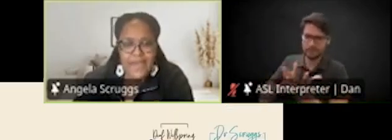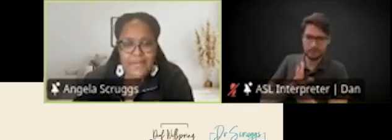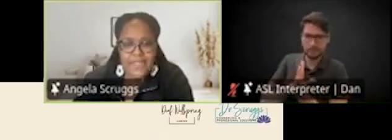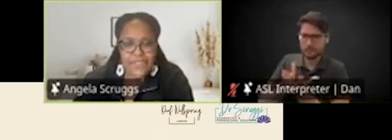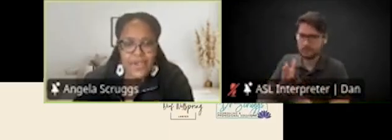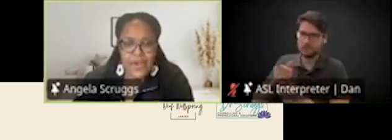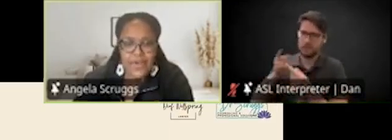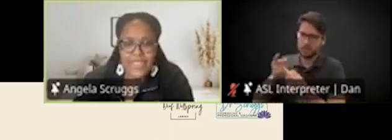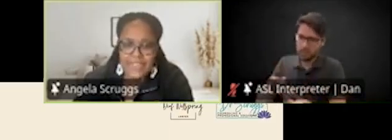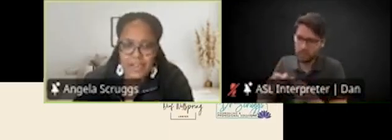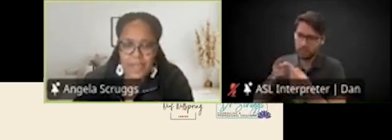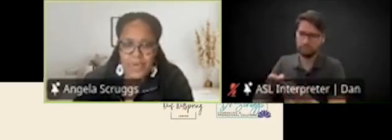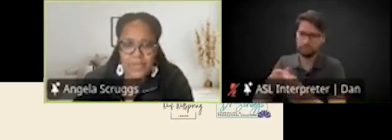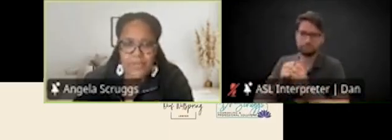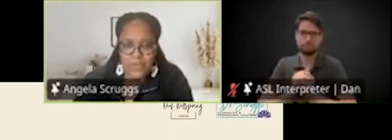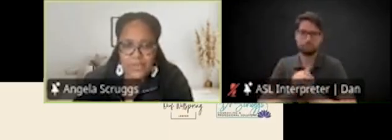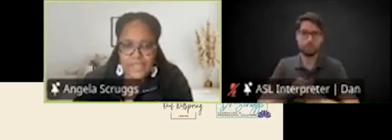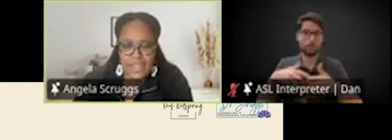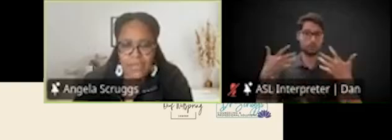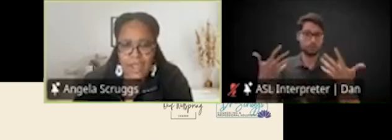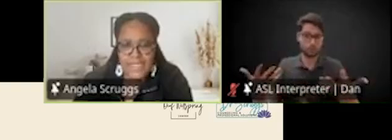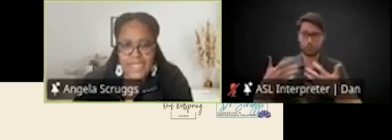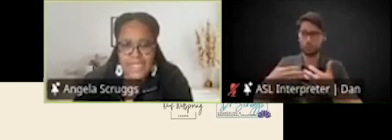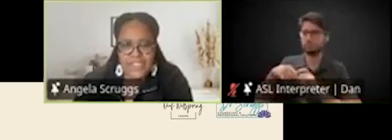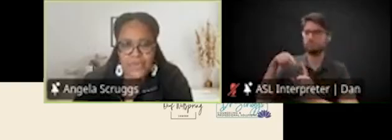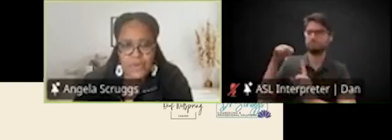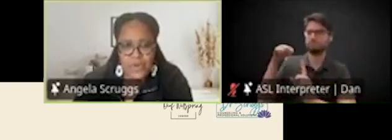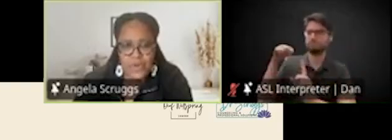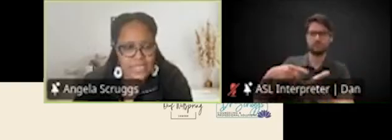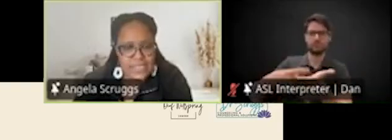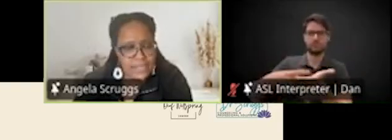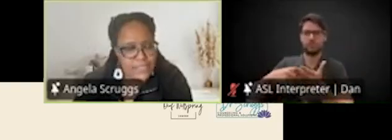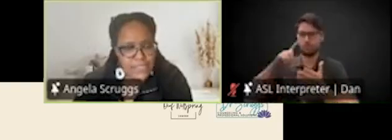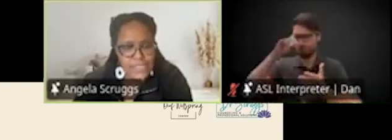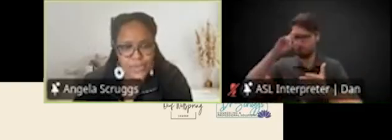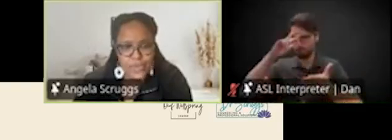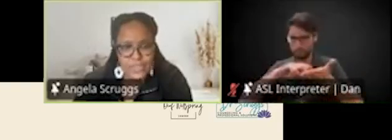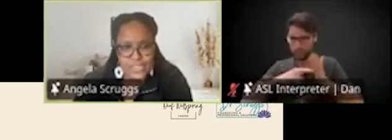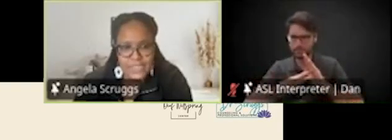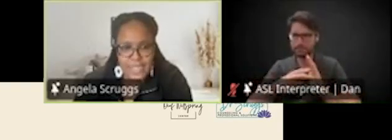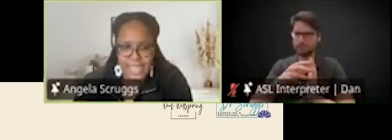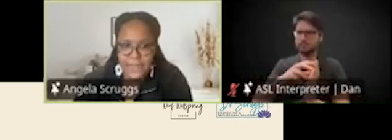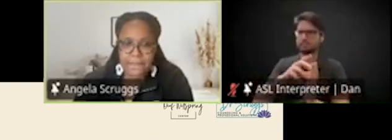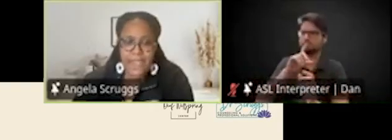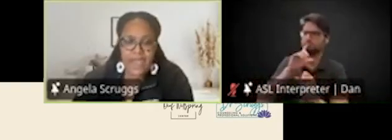Um... so let's talk about what the purpose and promise is for this Lunch and Learn workshop today.